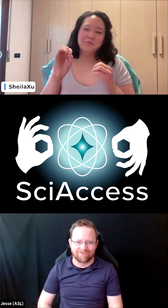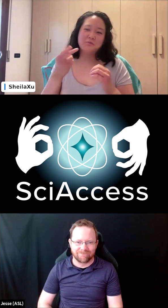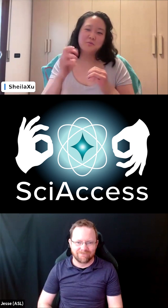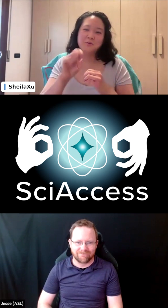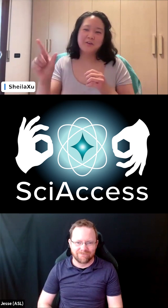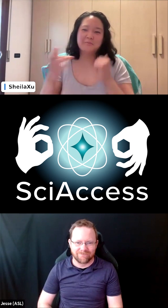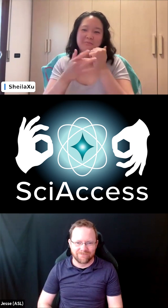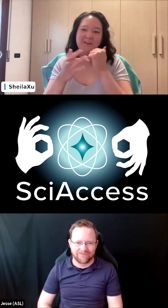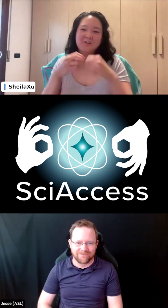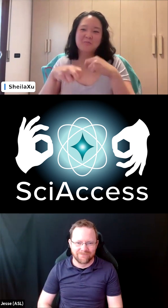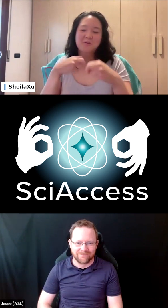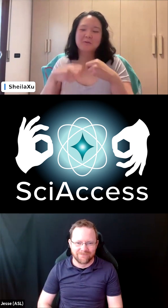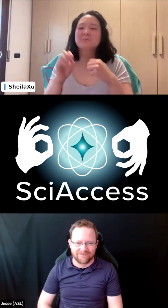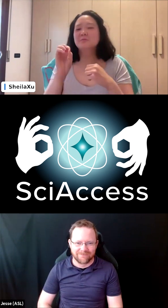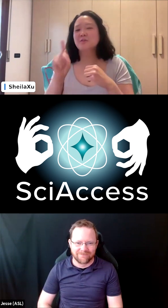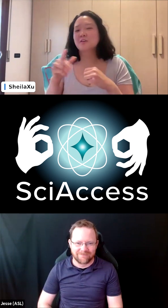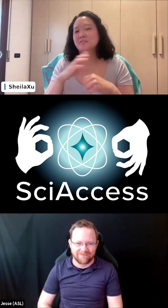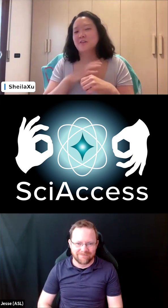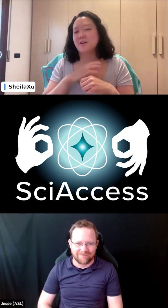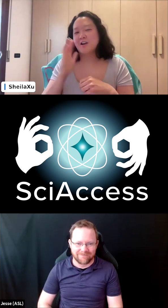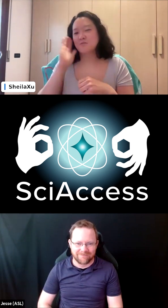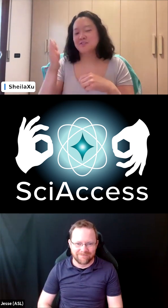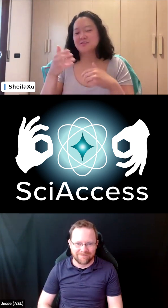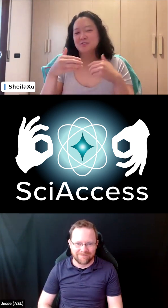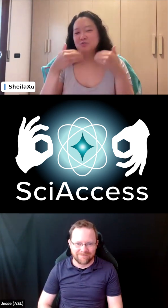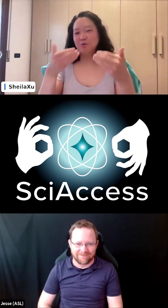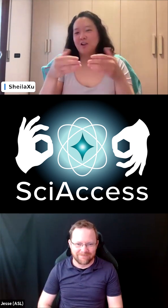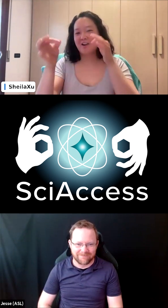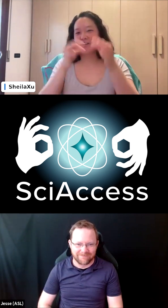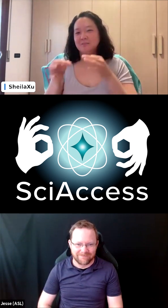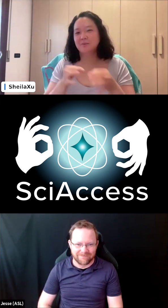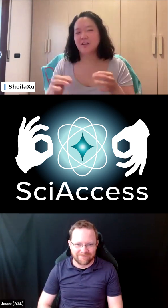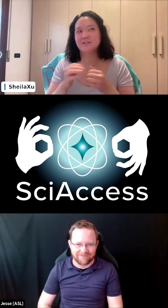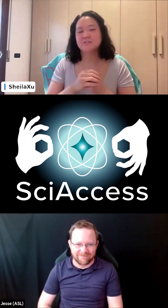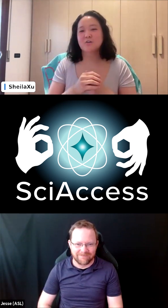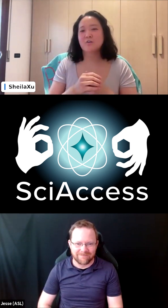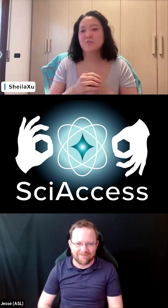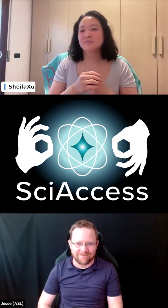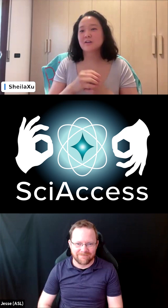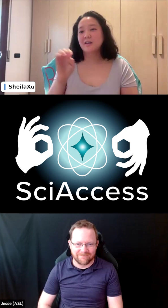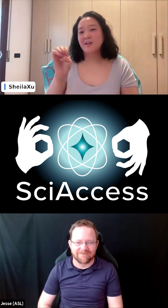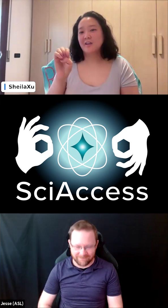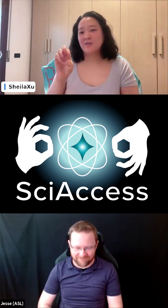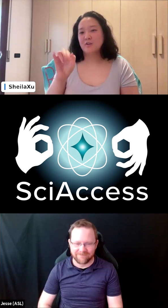We're just having a few technical difficulties today. That's okay. I will explain what that looked like.